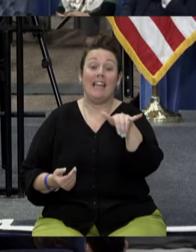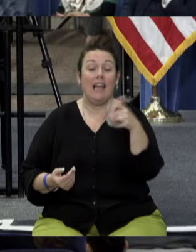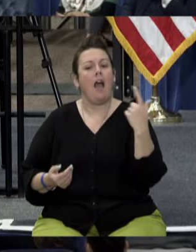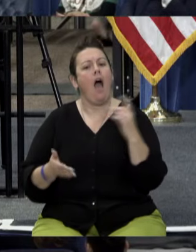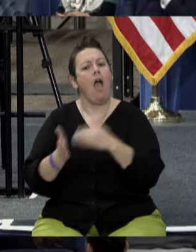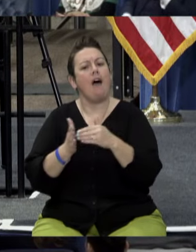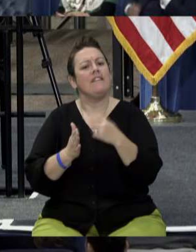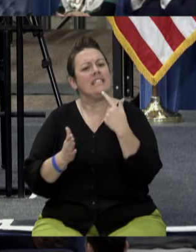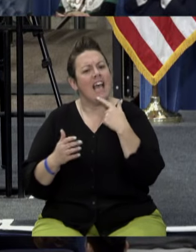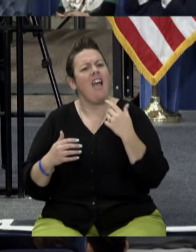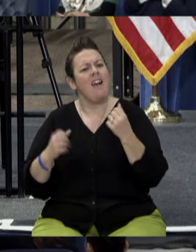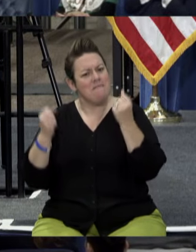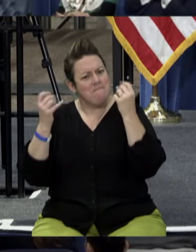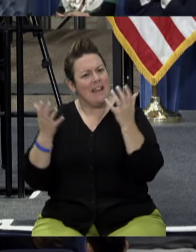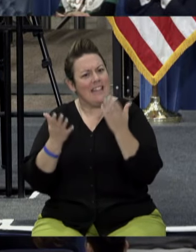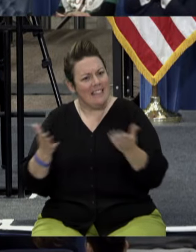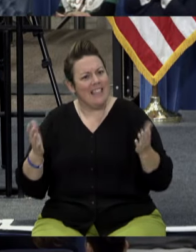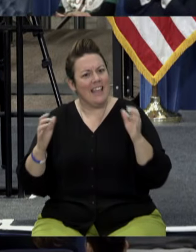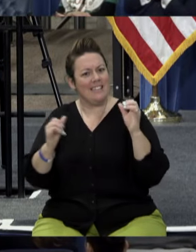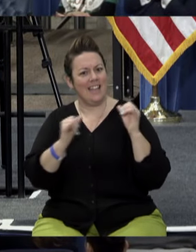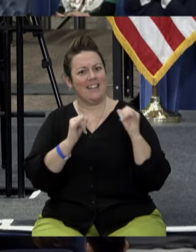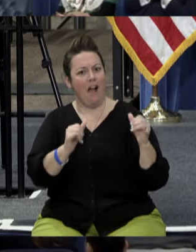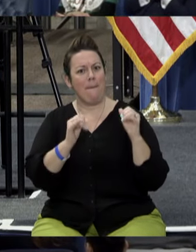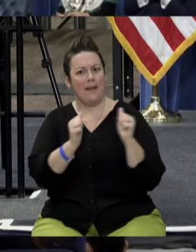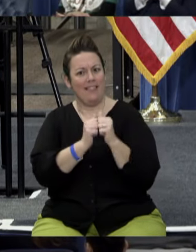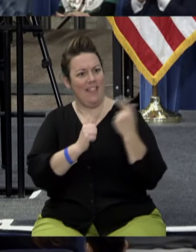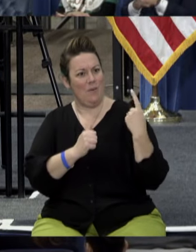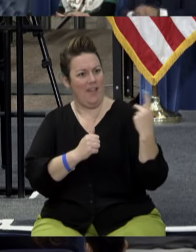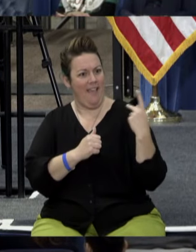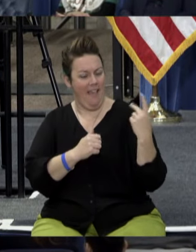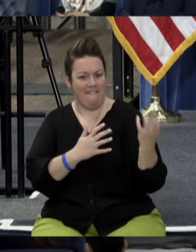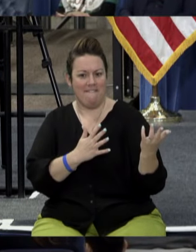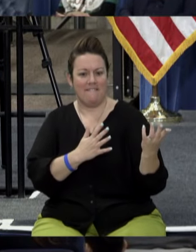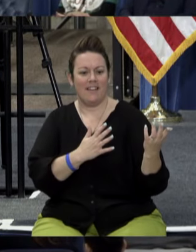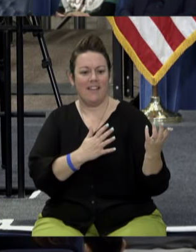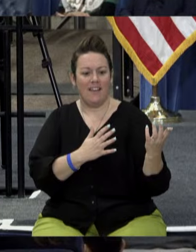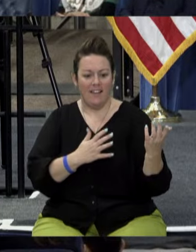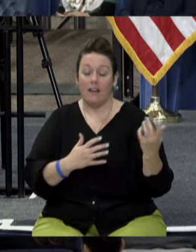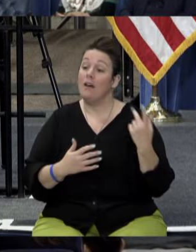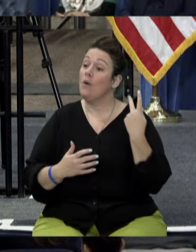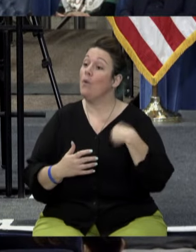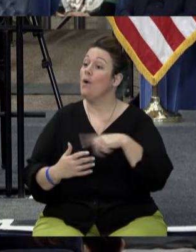you know, there are a lot of things in common that the Secretary and I have. We're both Irish